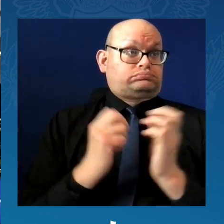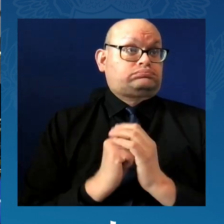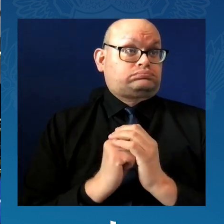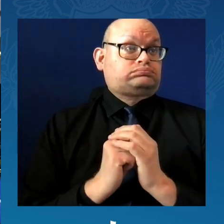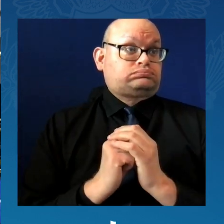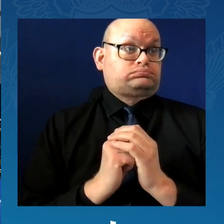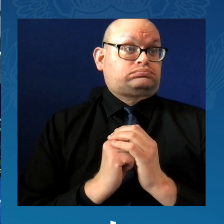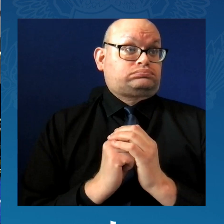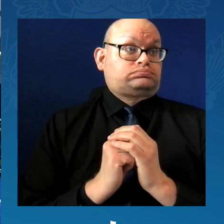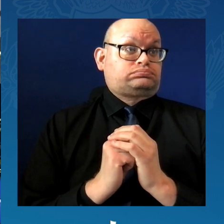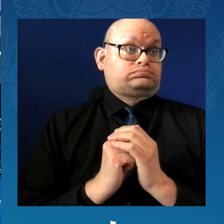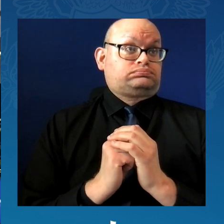So do you want to start?